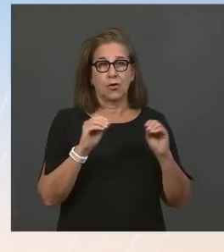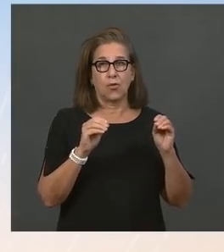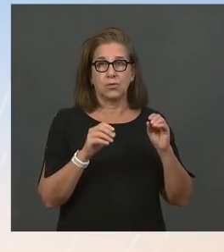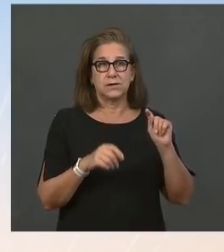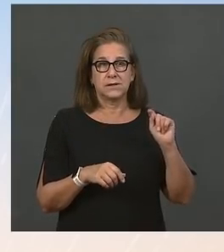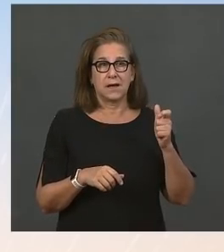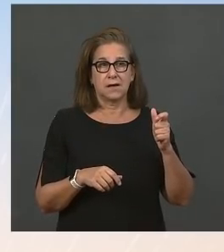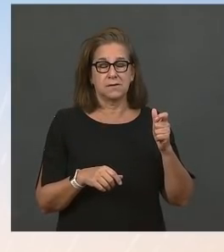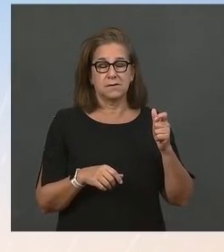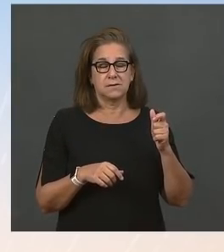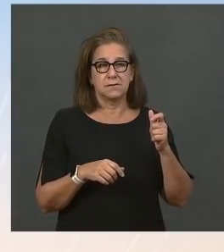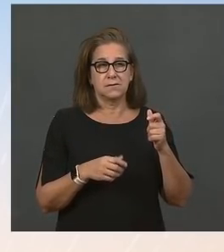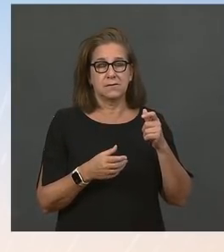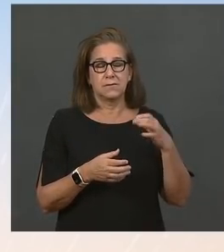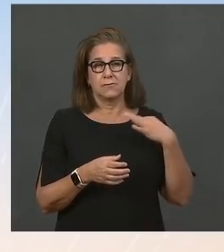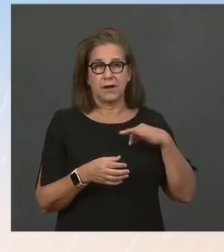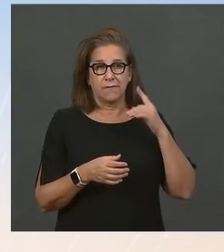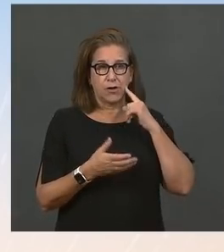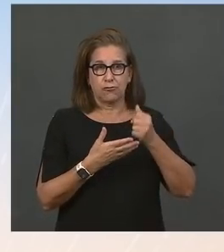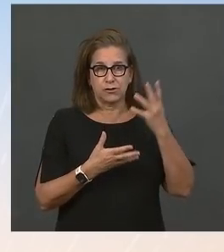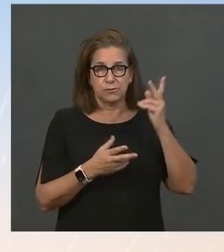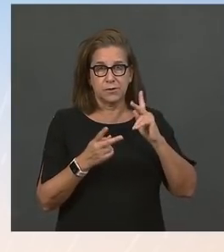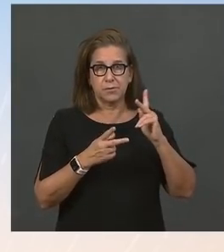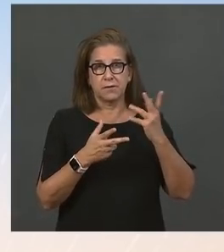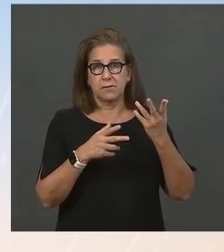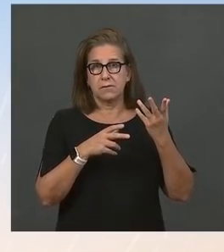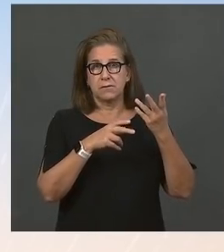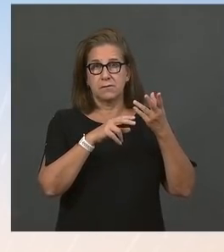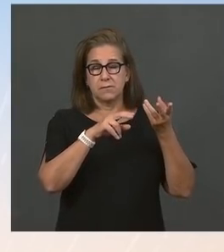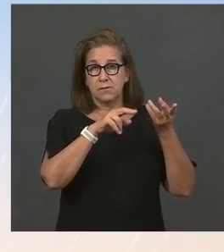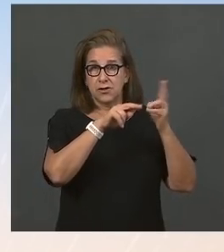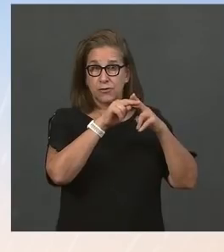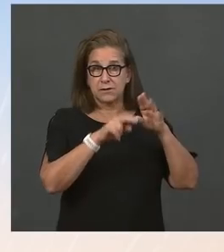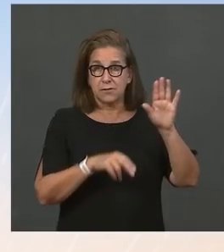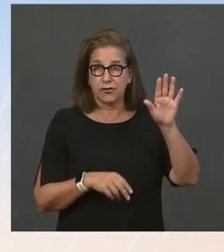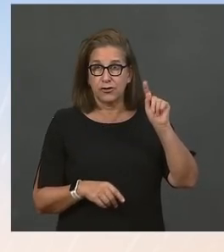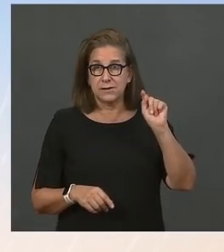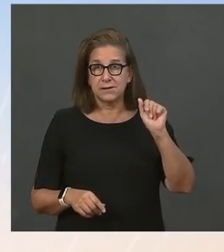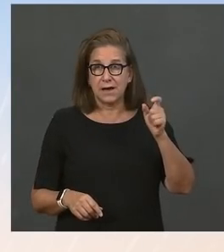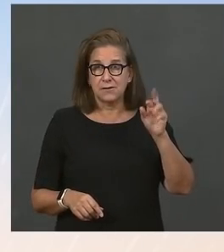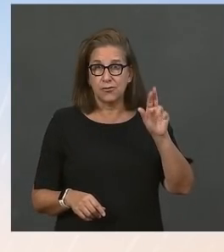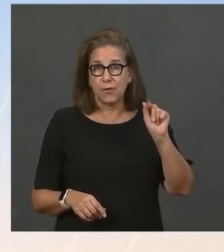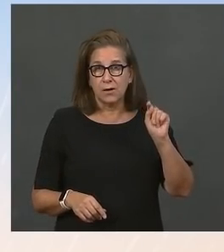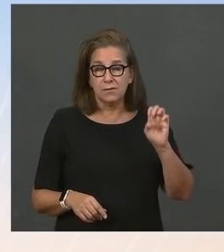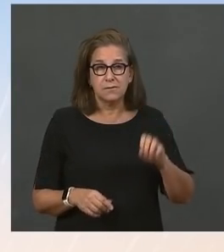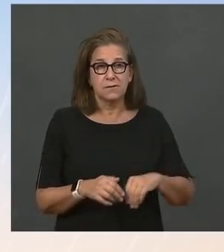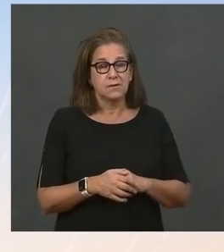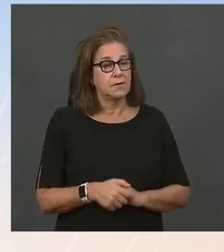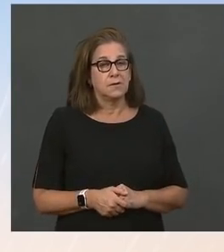that this package will not be deficit spending? Ms. Psaki: Yes. >> The Press: Okay. Ms. Psaki: And none of that has been concluded.